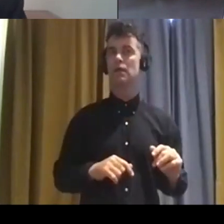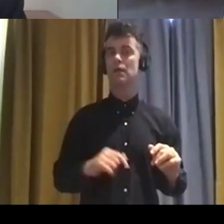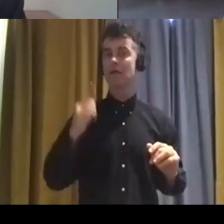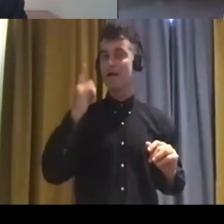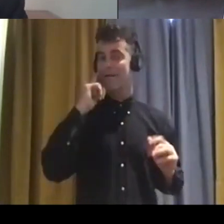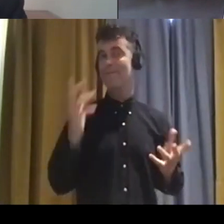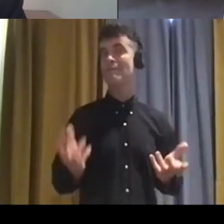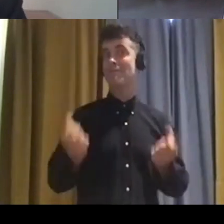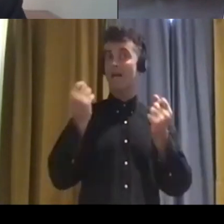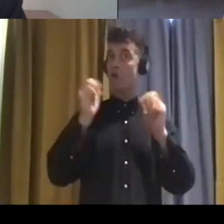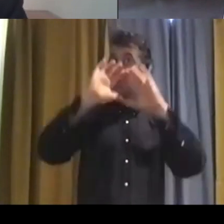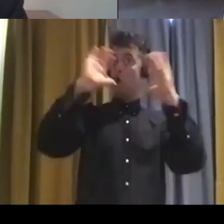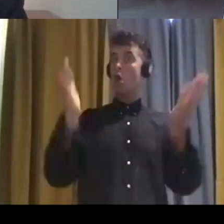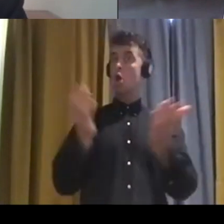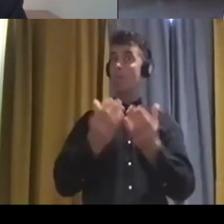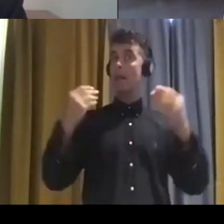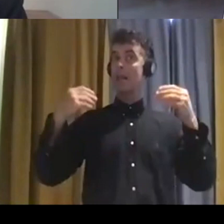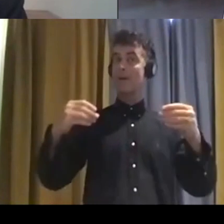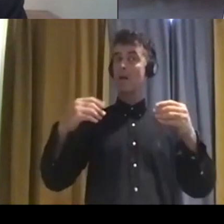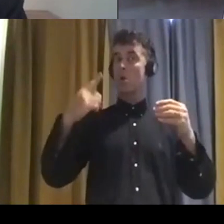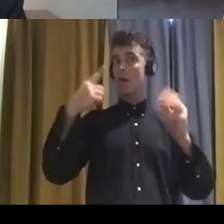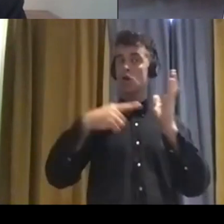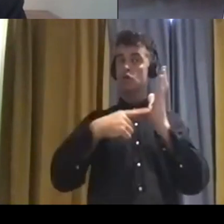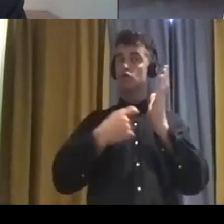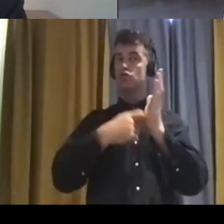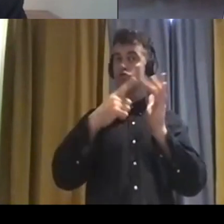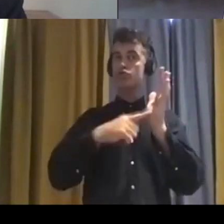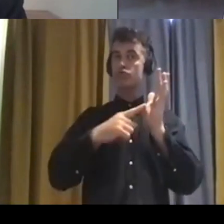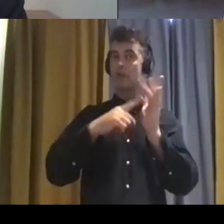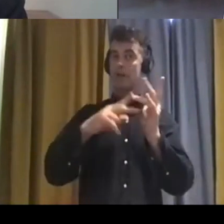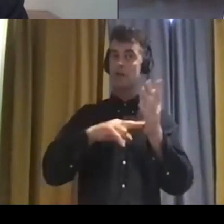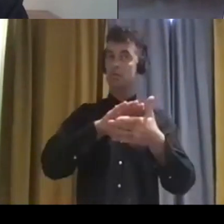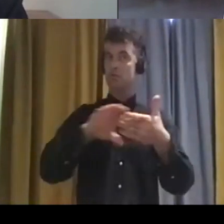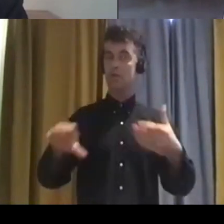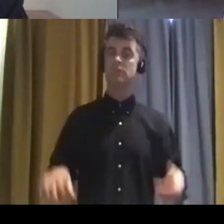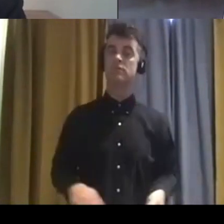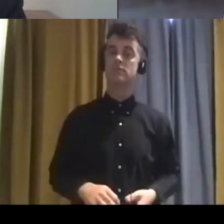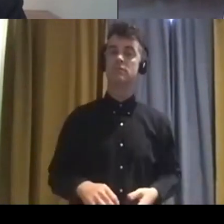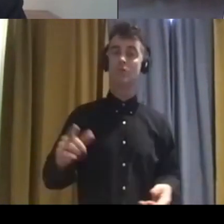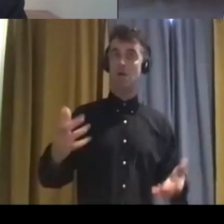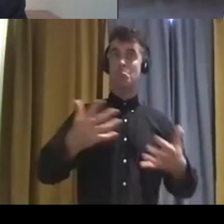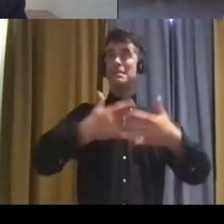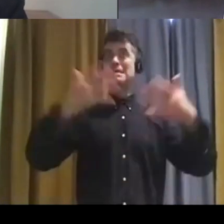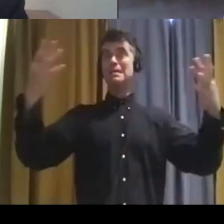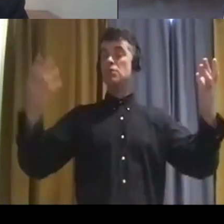globally has reached one trillion dollars and so that significant growth is really exciting